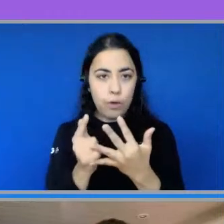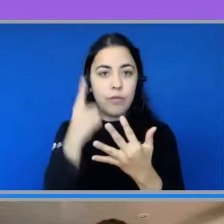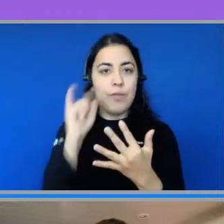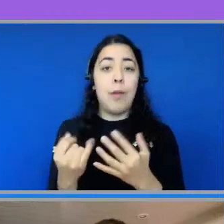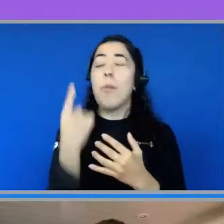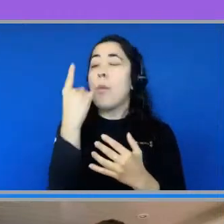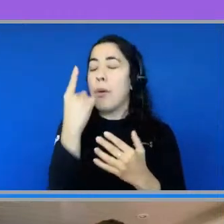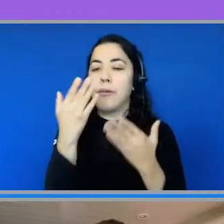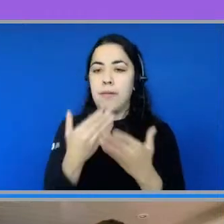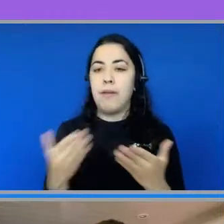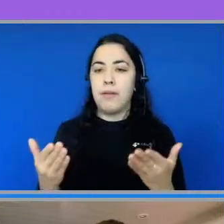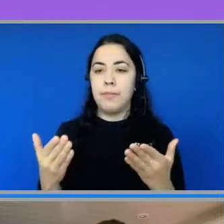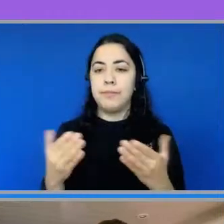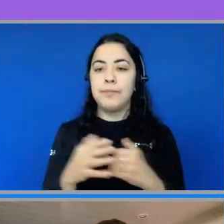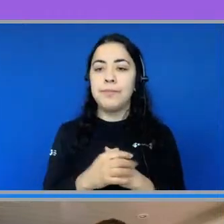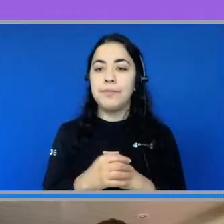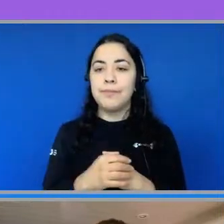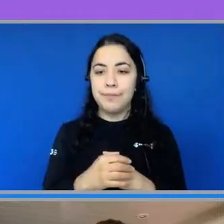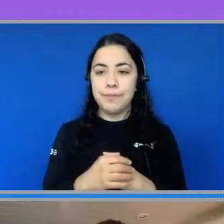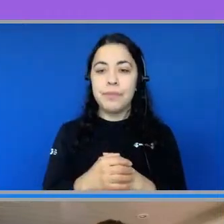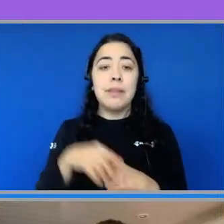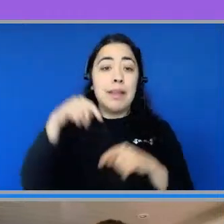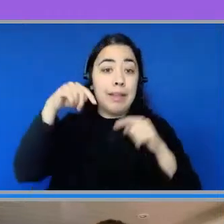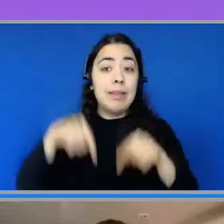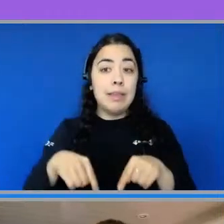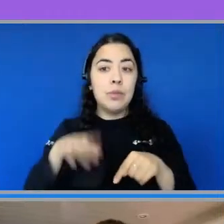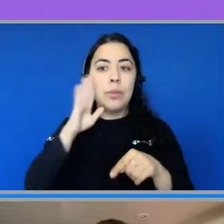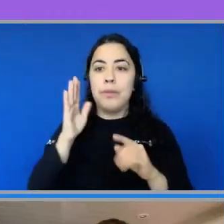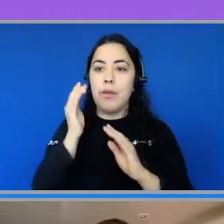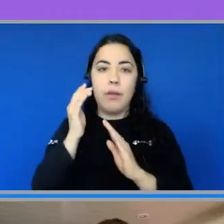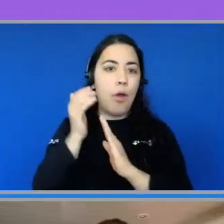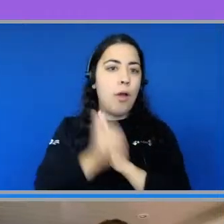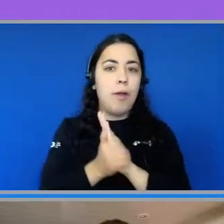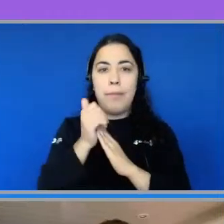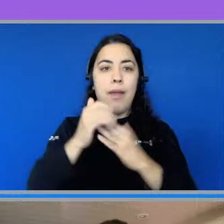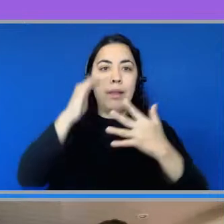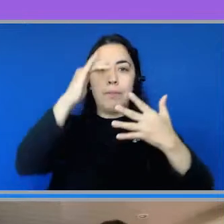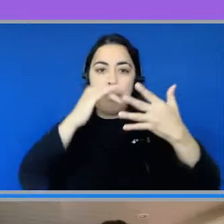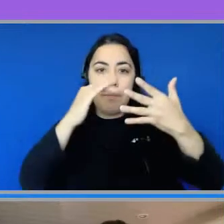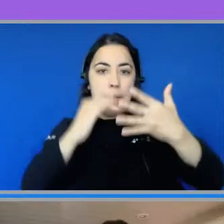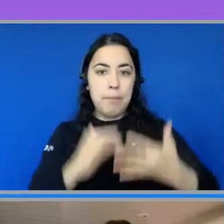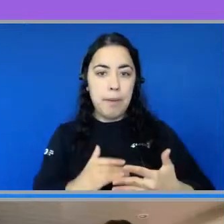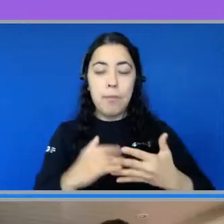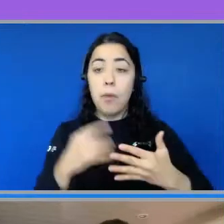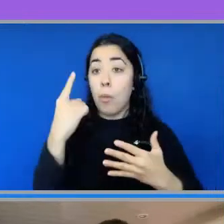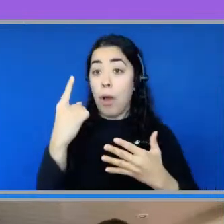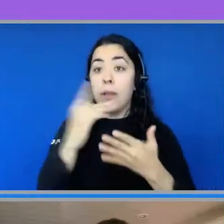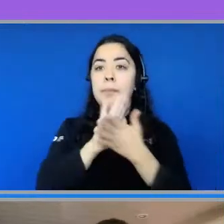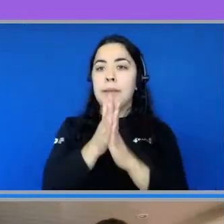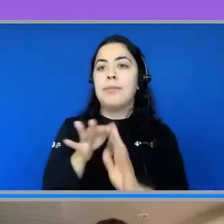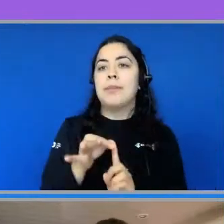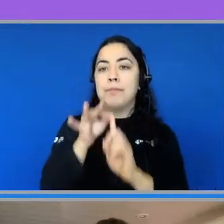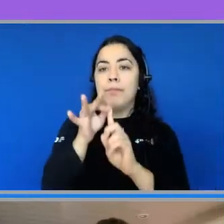order of that one item. It's really going to be in these automatic layout methods where you want to make one item